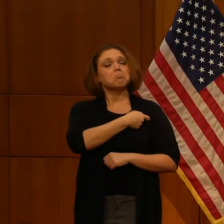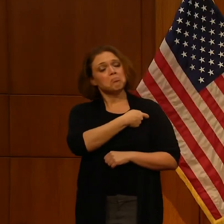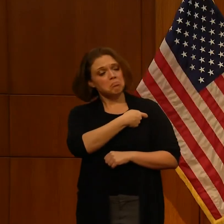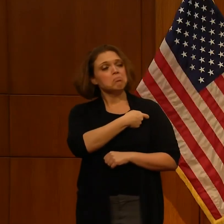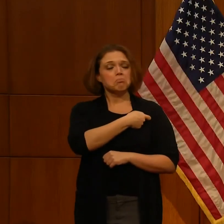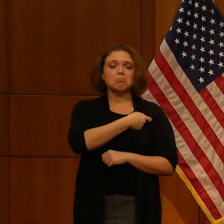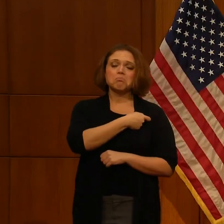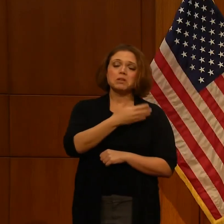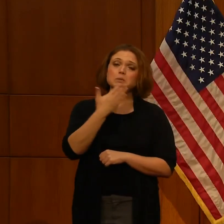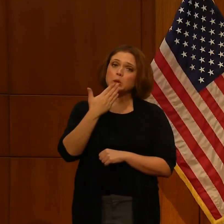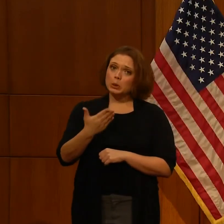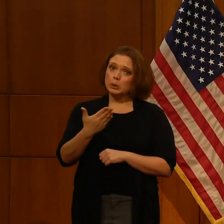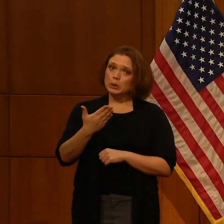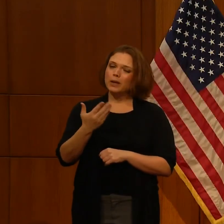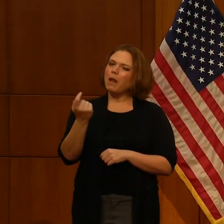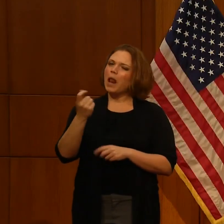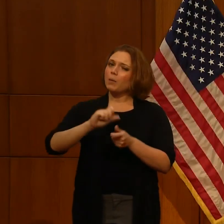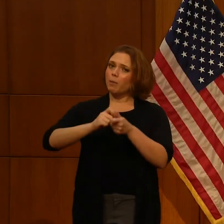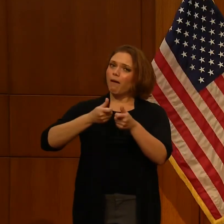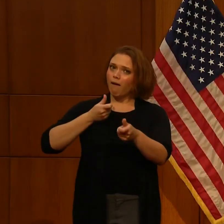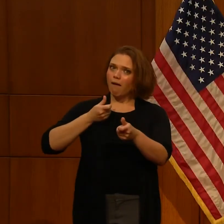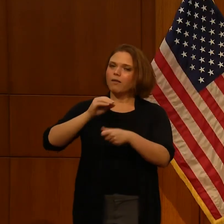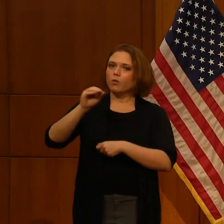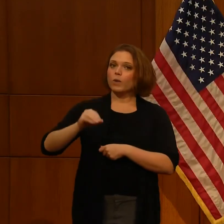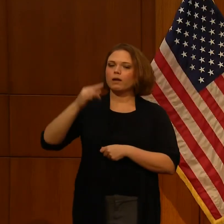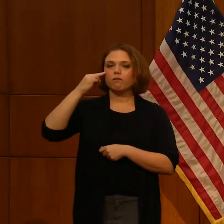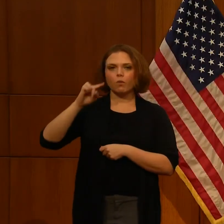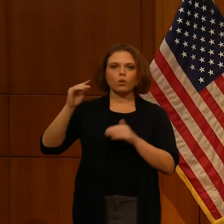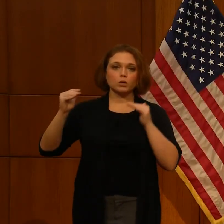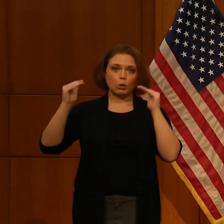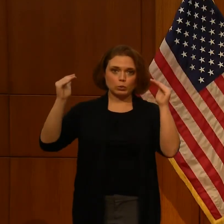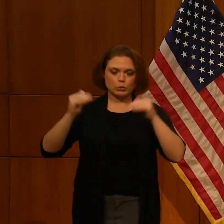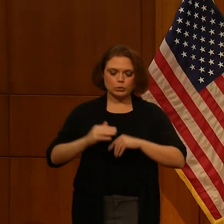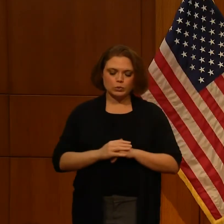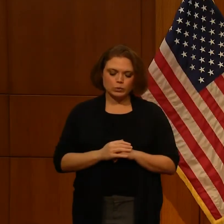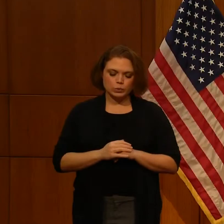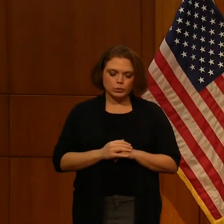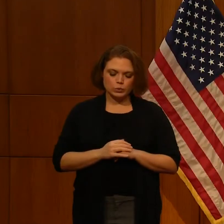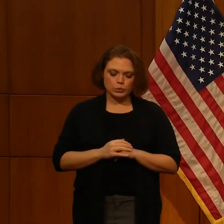GOTTEN AT LEAST ONE SHOT. THAT'S PRETTY GOOD. BUT IT'S A